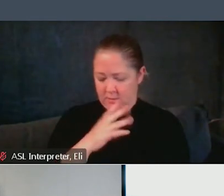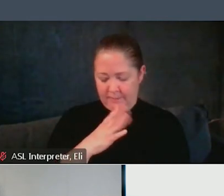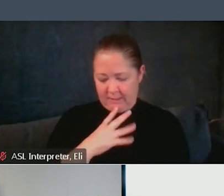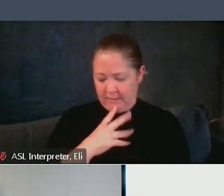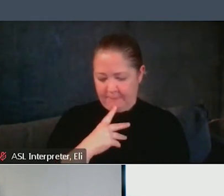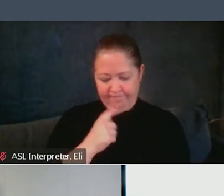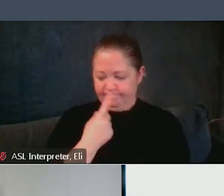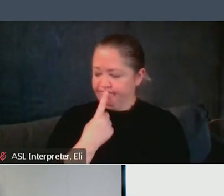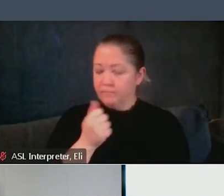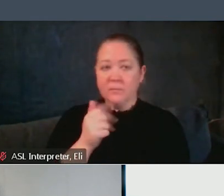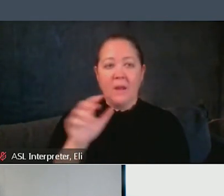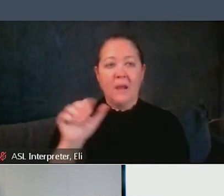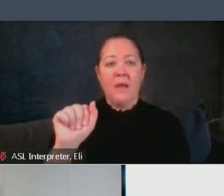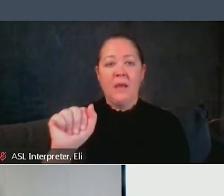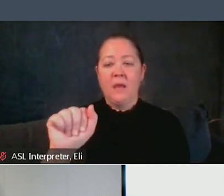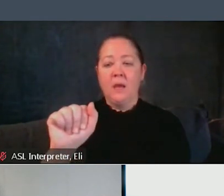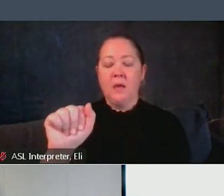angel Anderson and angel Anderson